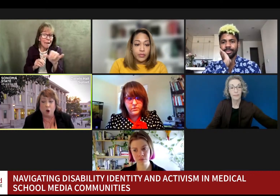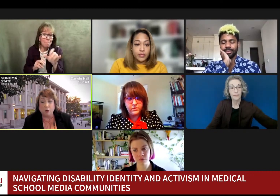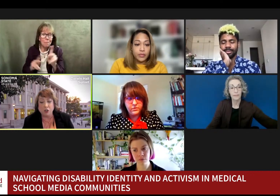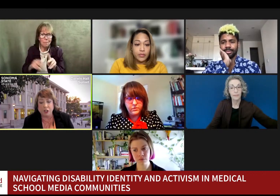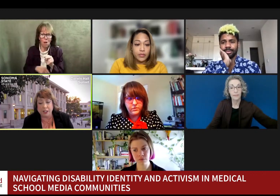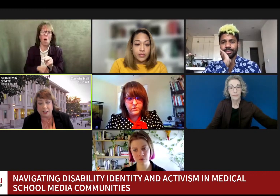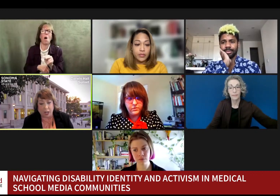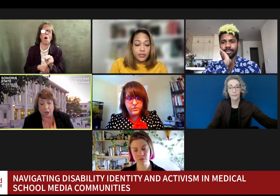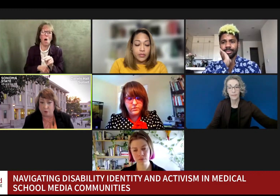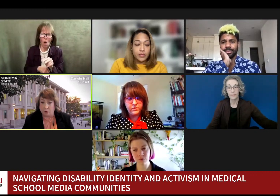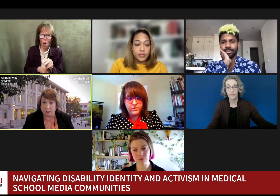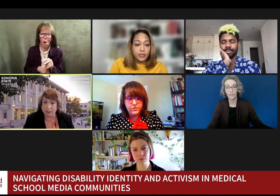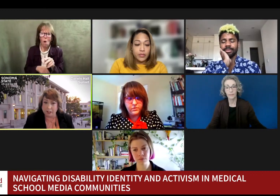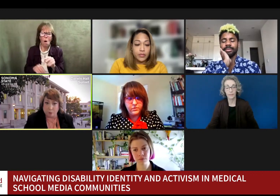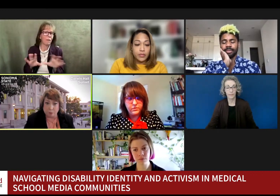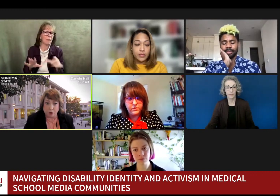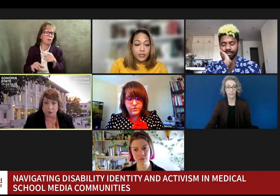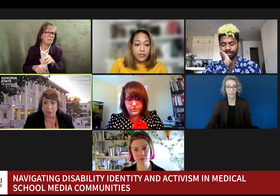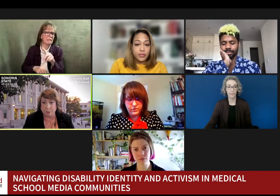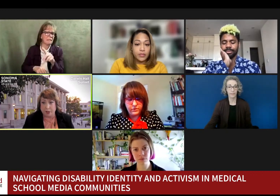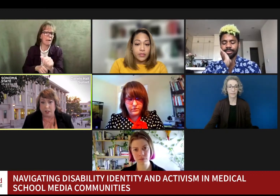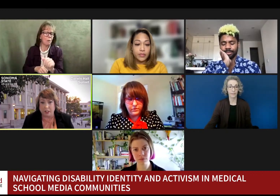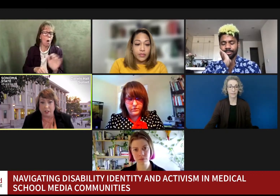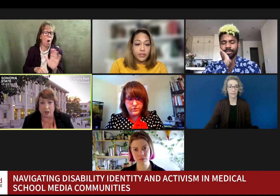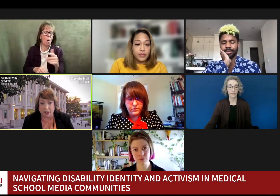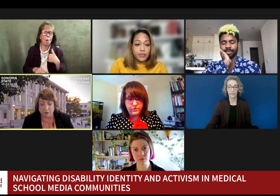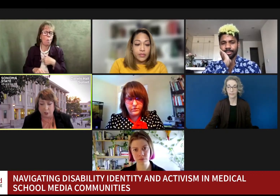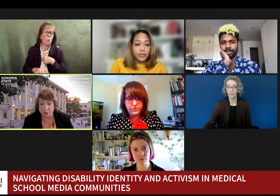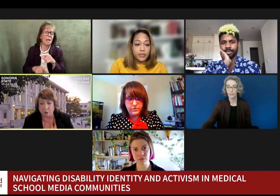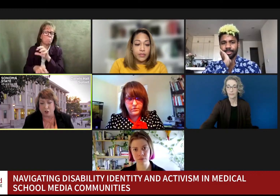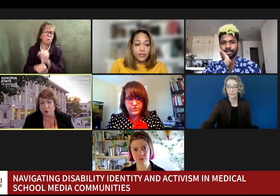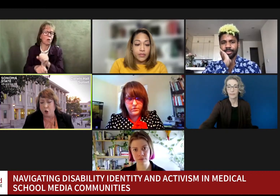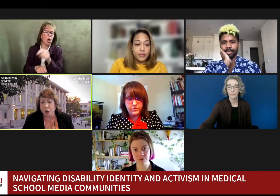let's not book her to speak, let's not give her this project.